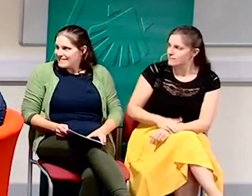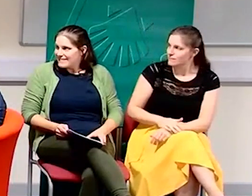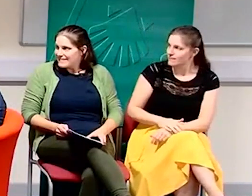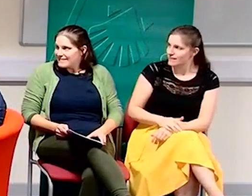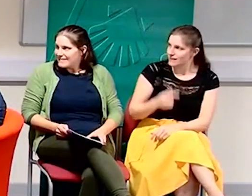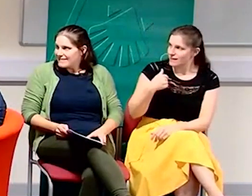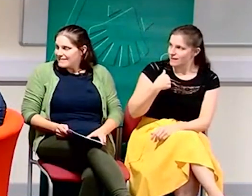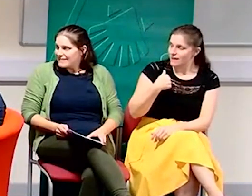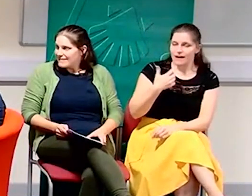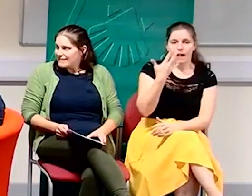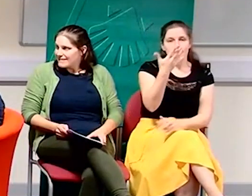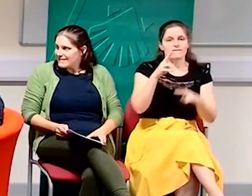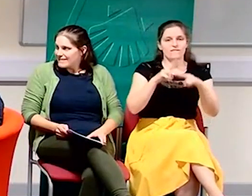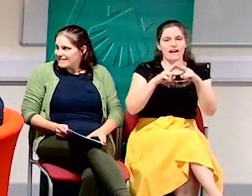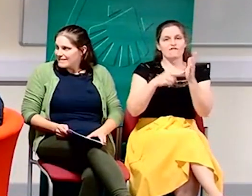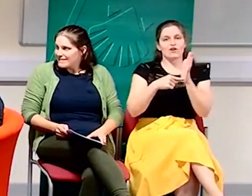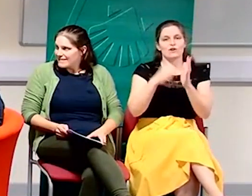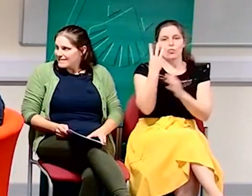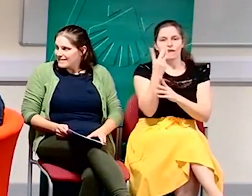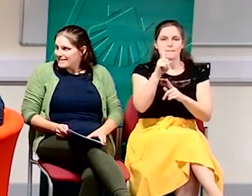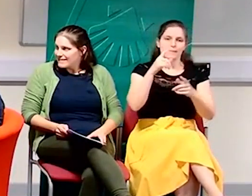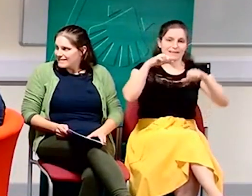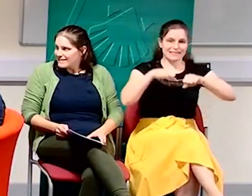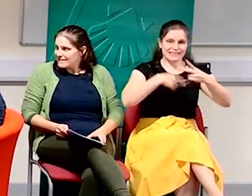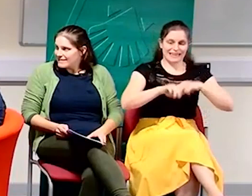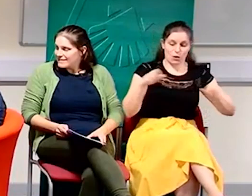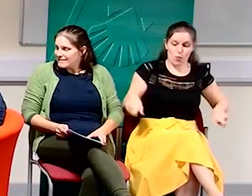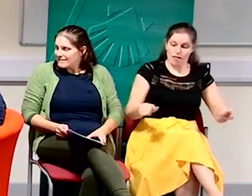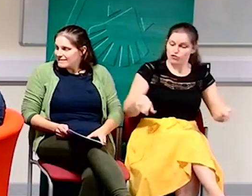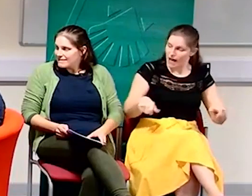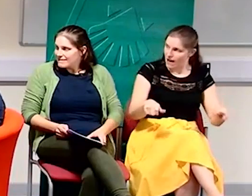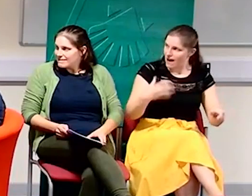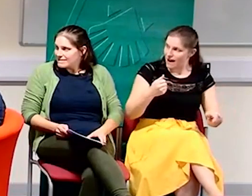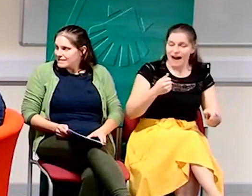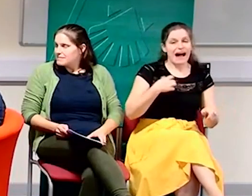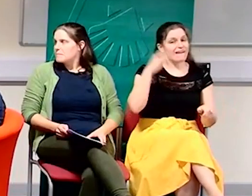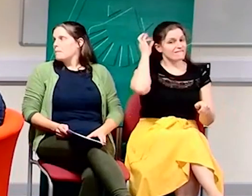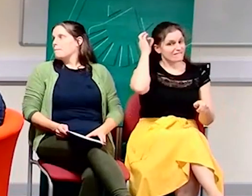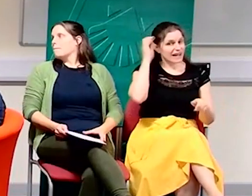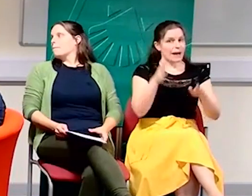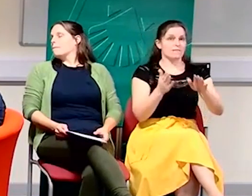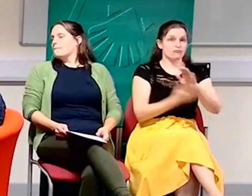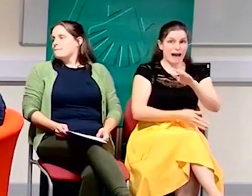I am 5 foot3 but sitting in a wheelchair um I have long brown hair um I think that's as far as I'll